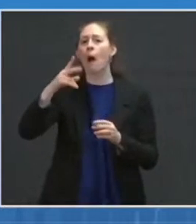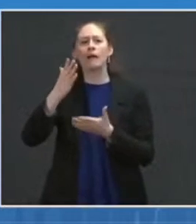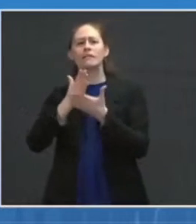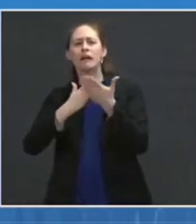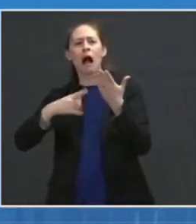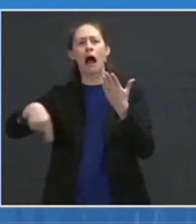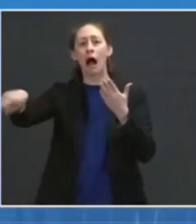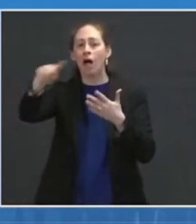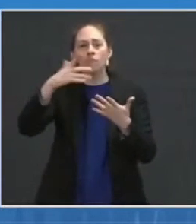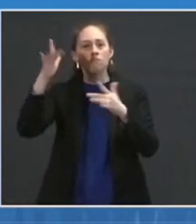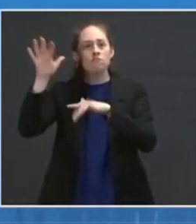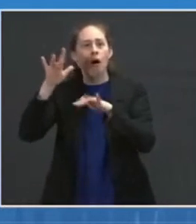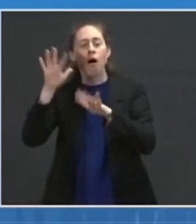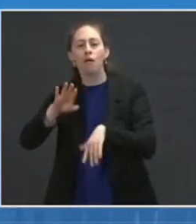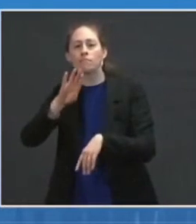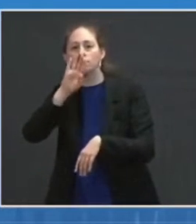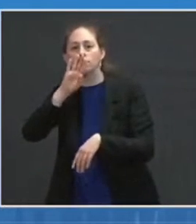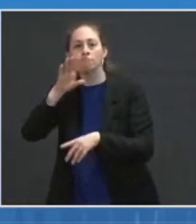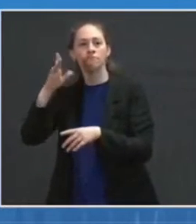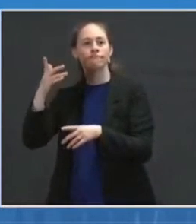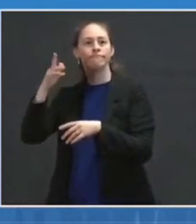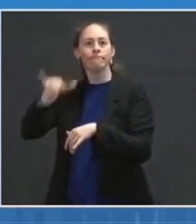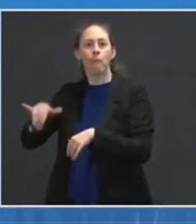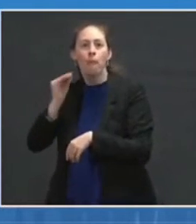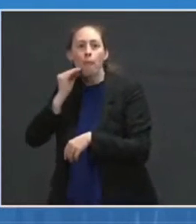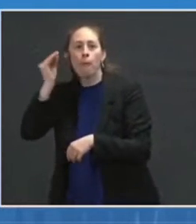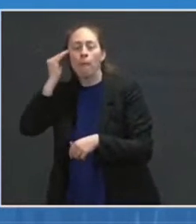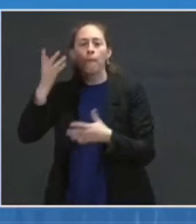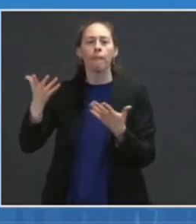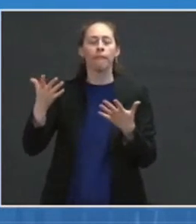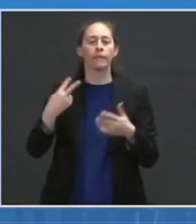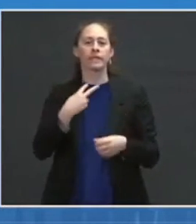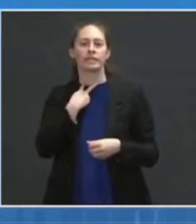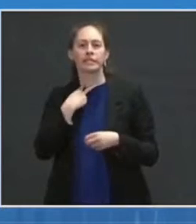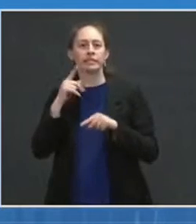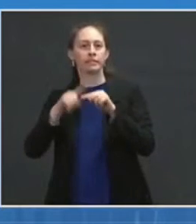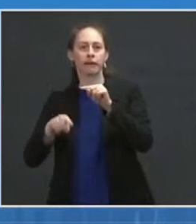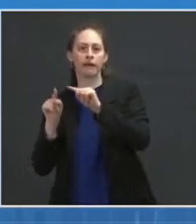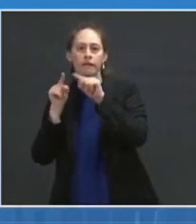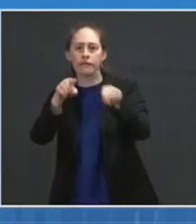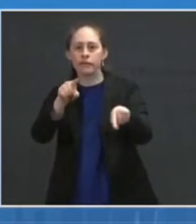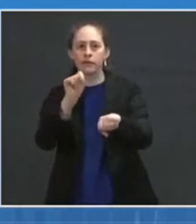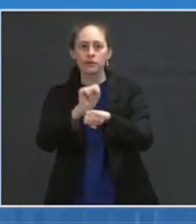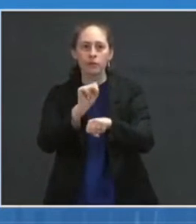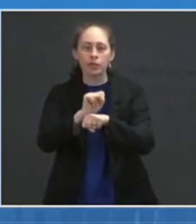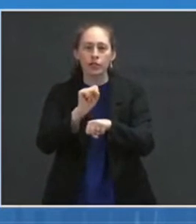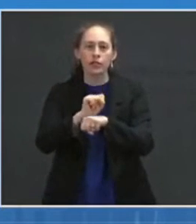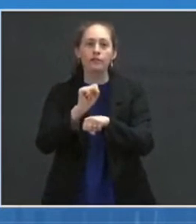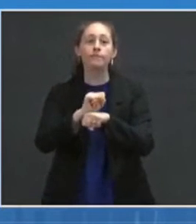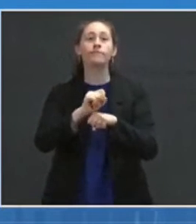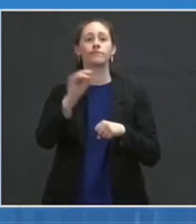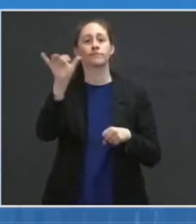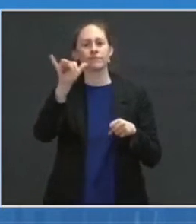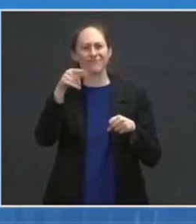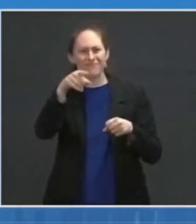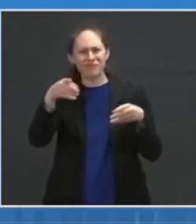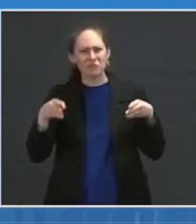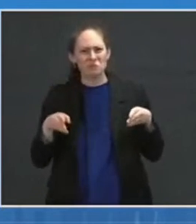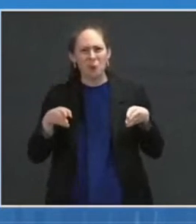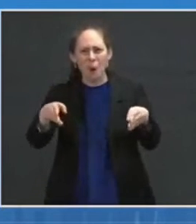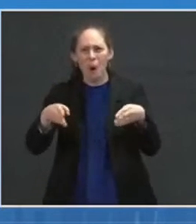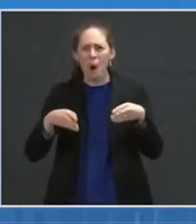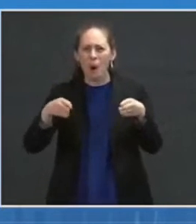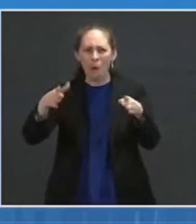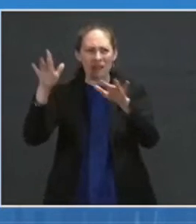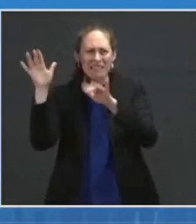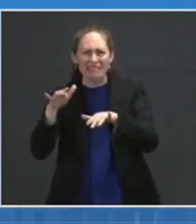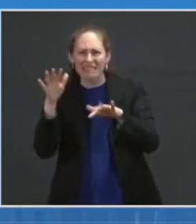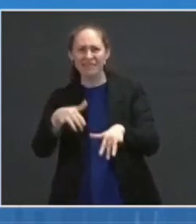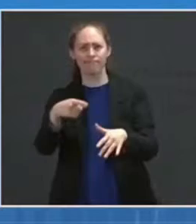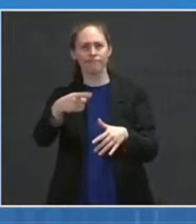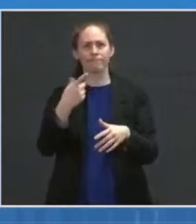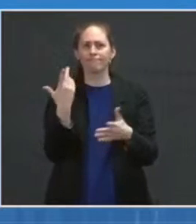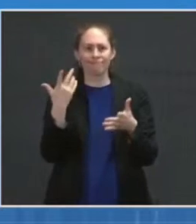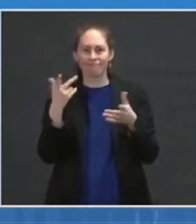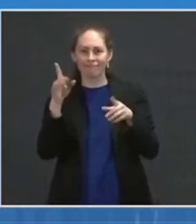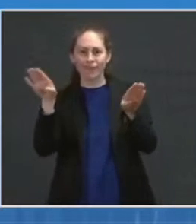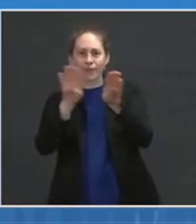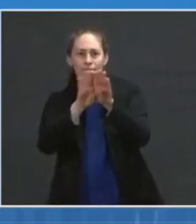WORK TO PACKAGE AND SHIP THE